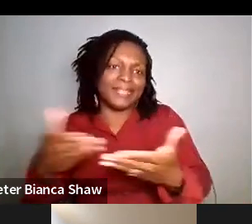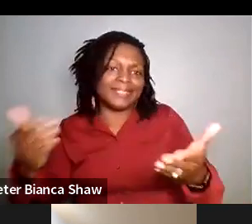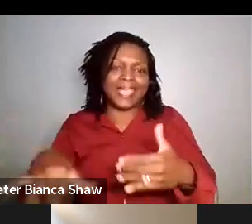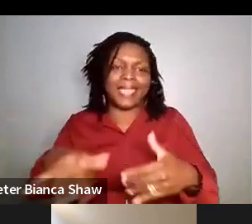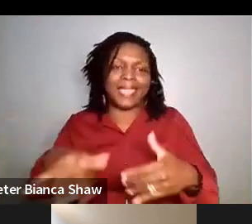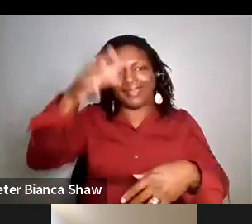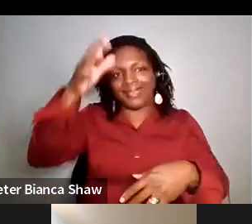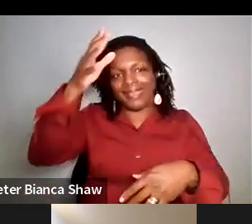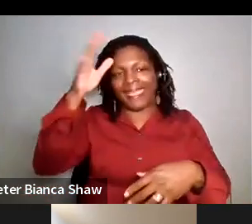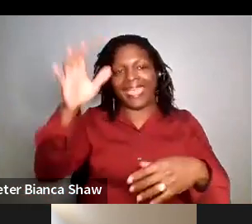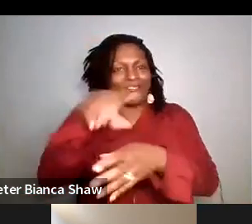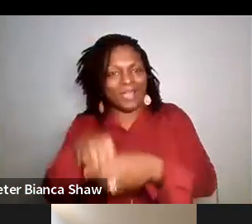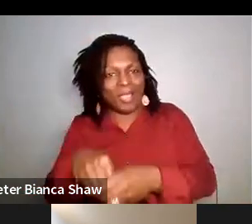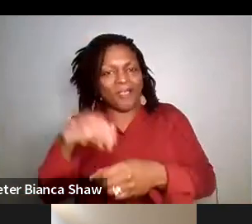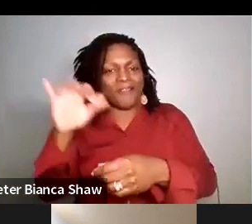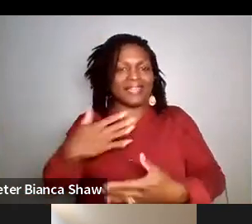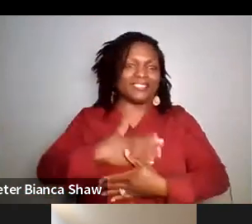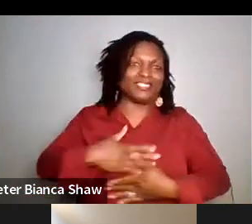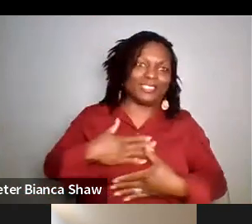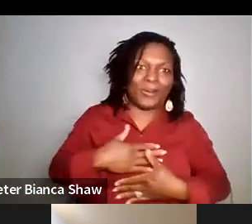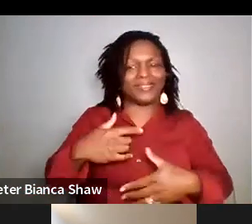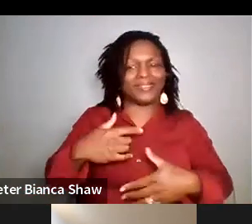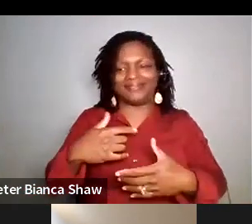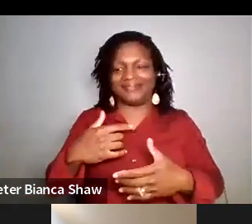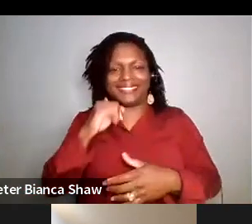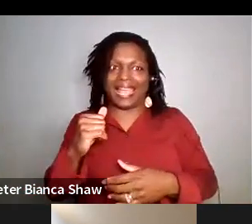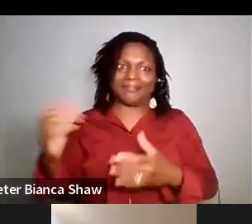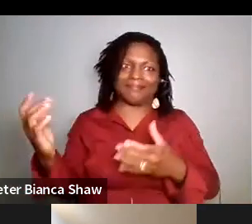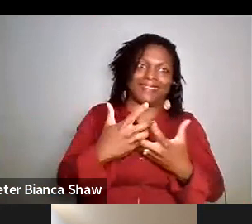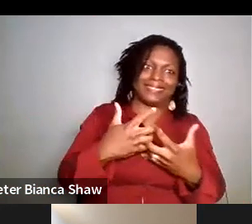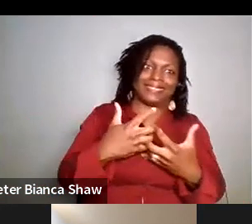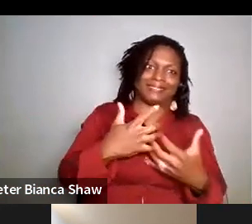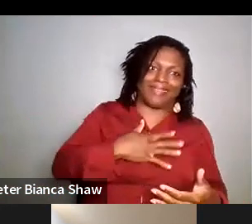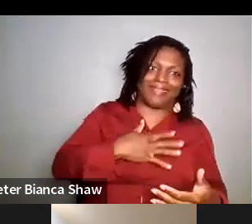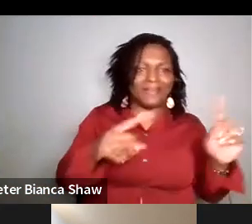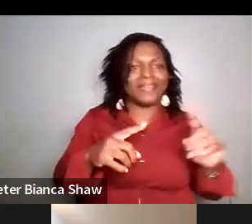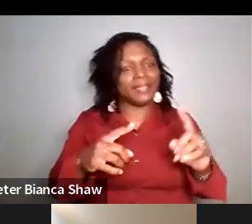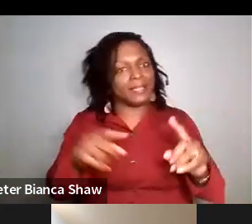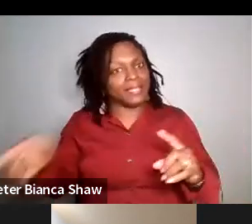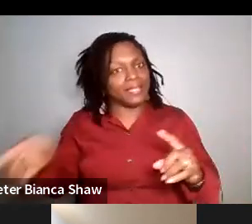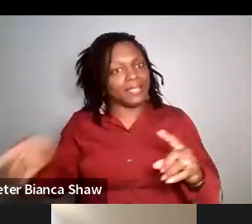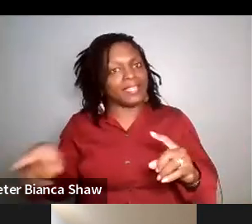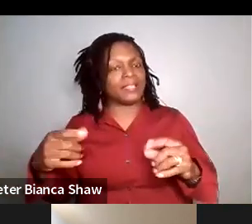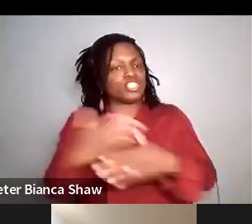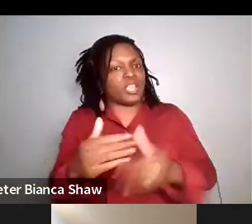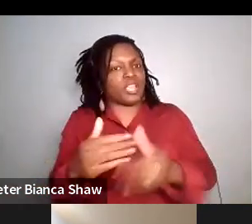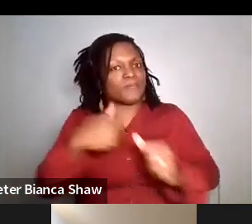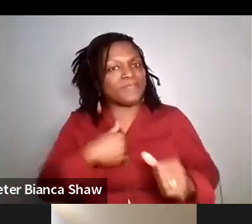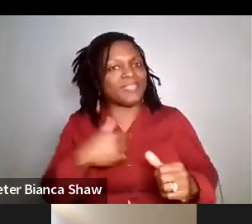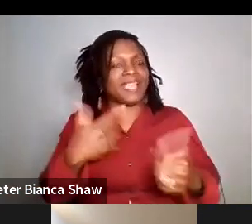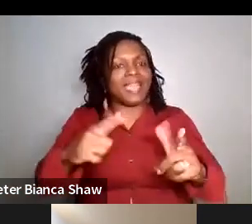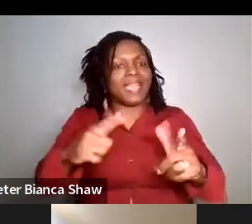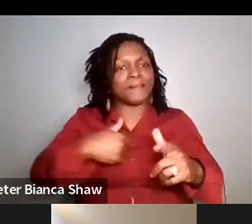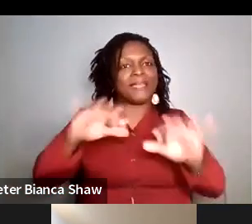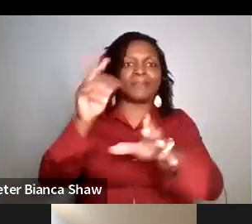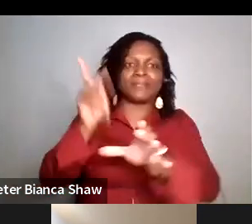He made this for me. We got to collaborate on what this would look like, and how it'd be functional, and it allowed me to participate in family activities.